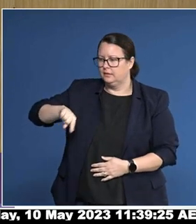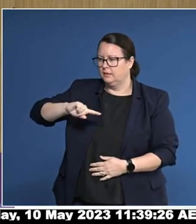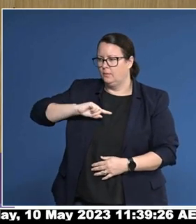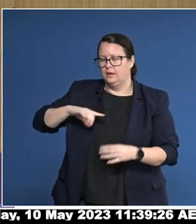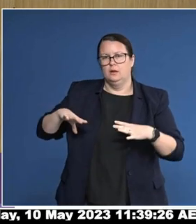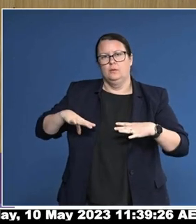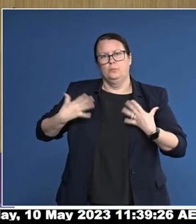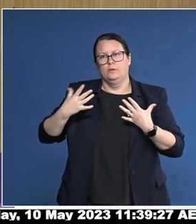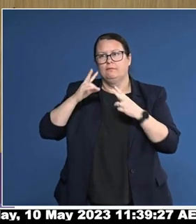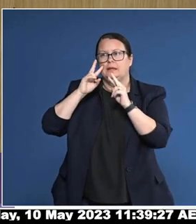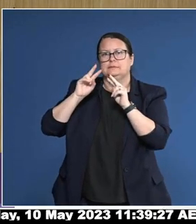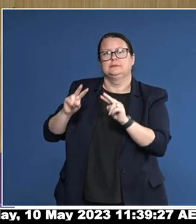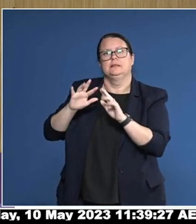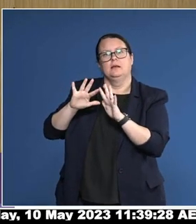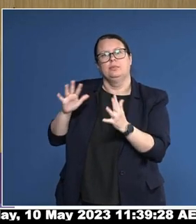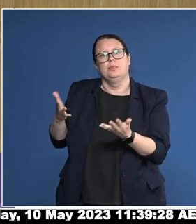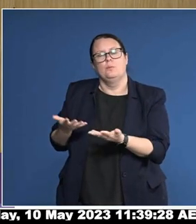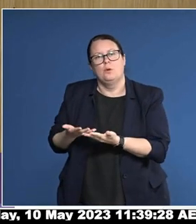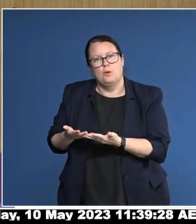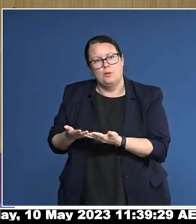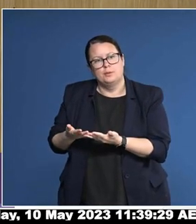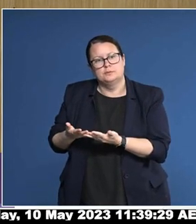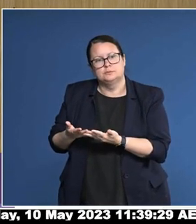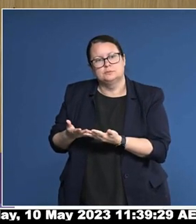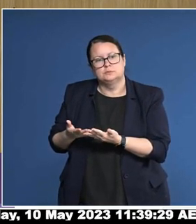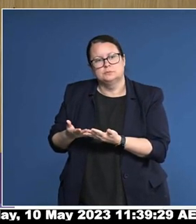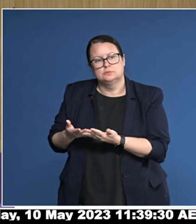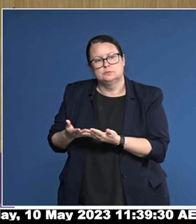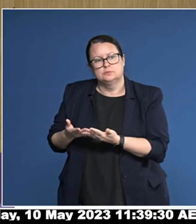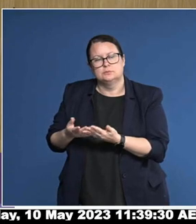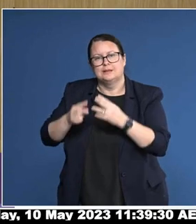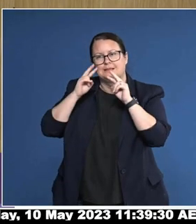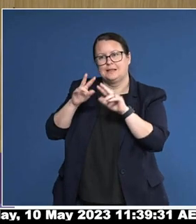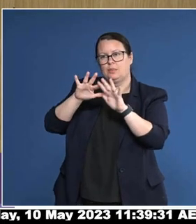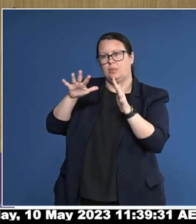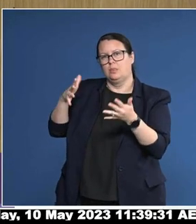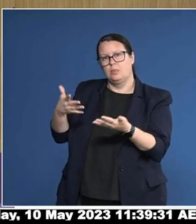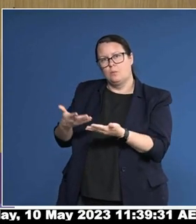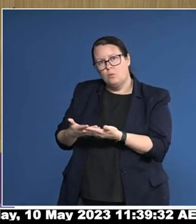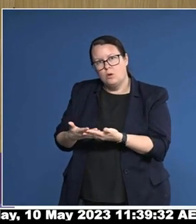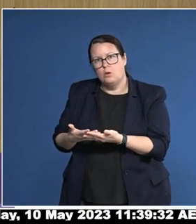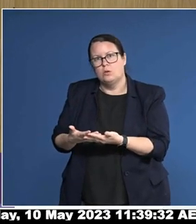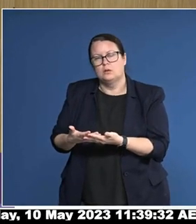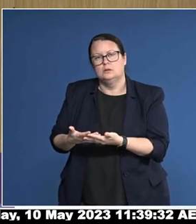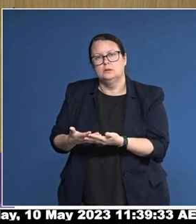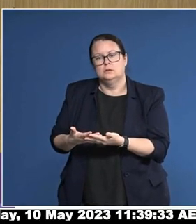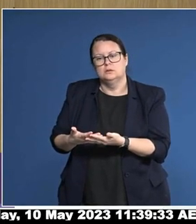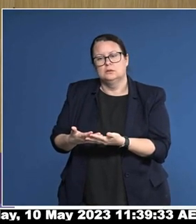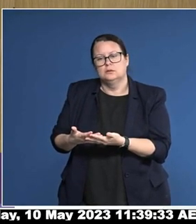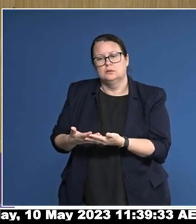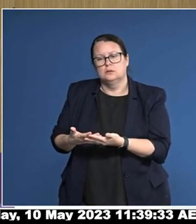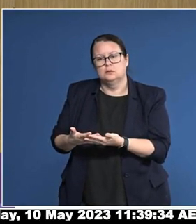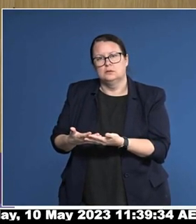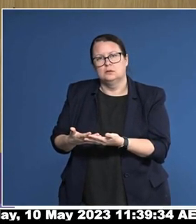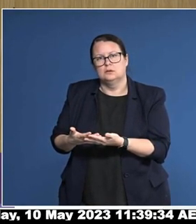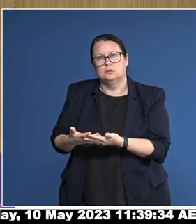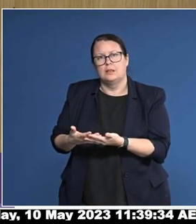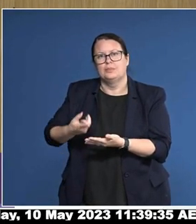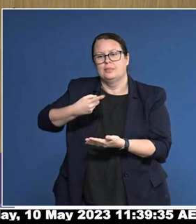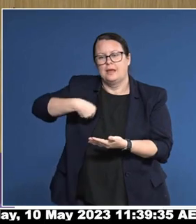world - viewing the world from a perspective that we all have the same abilities.